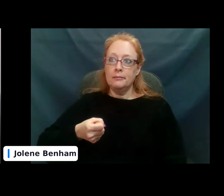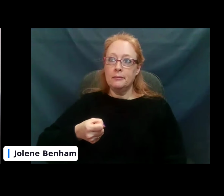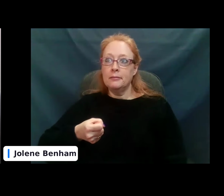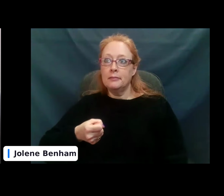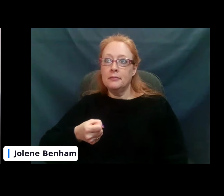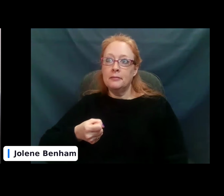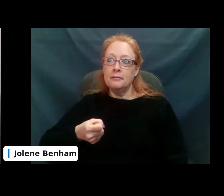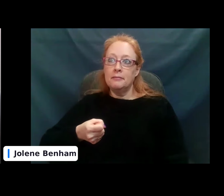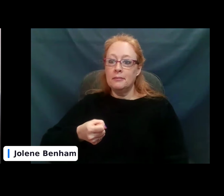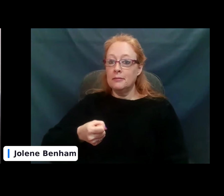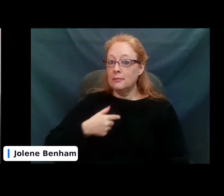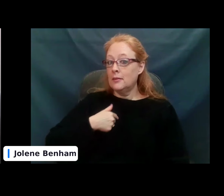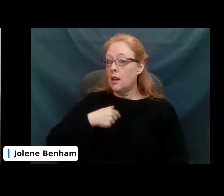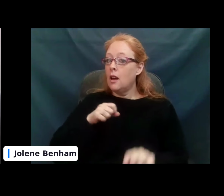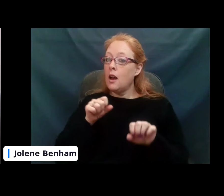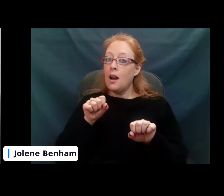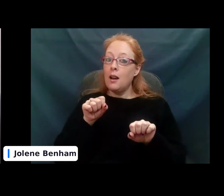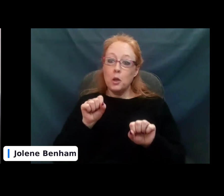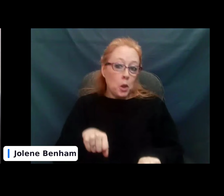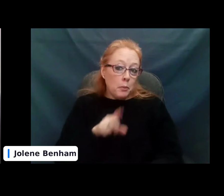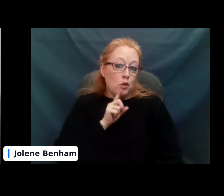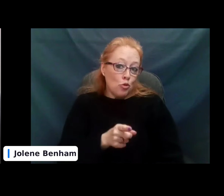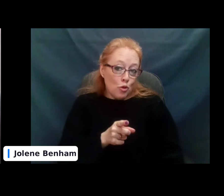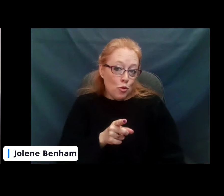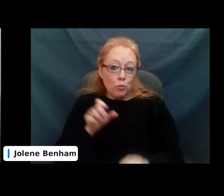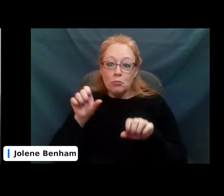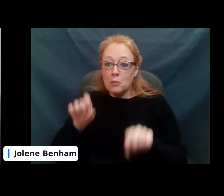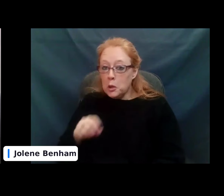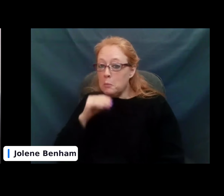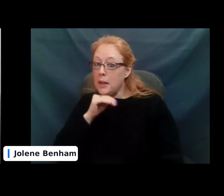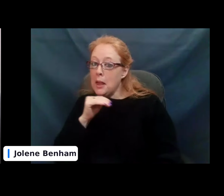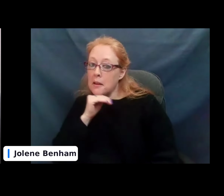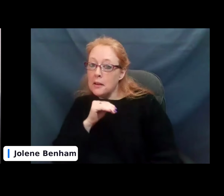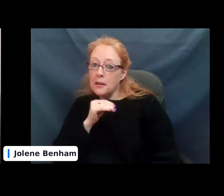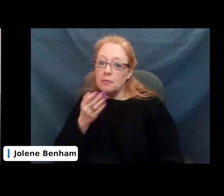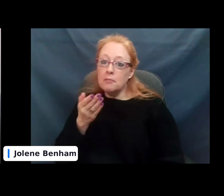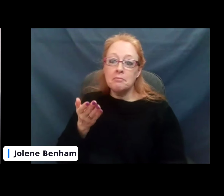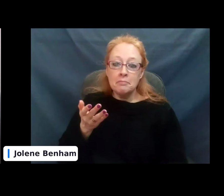And I'll say, this has three apples. Now, I could be that, that could be true.